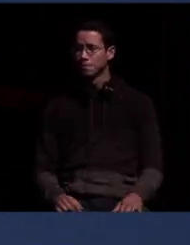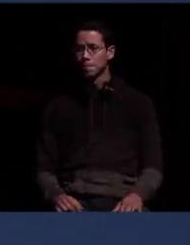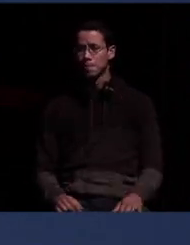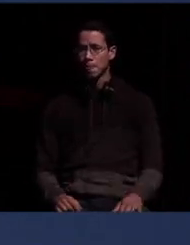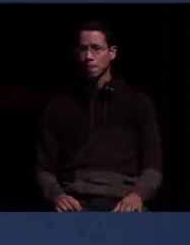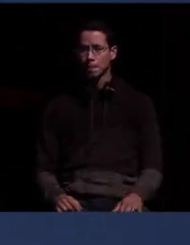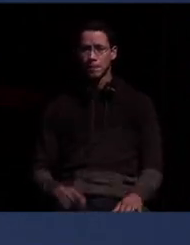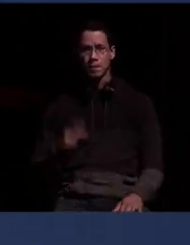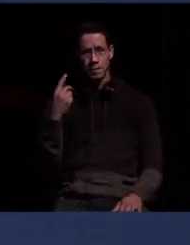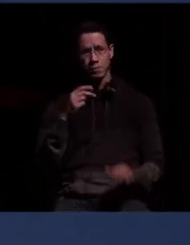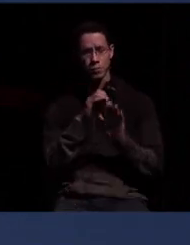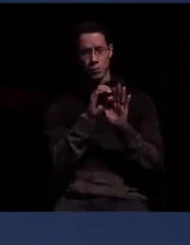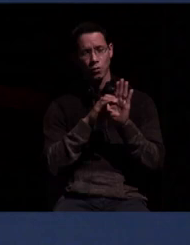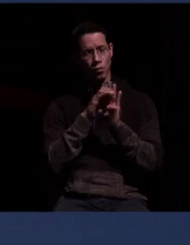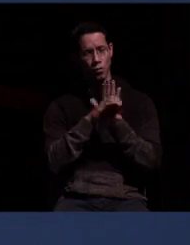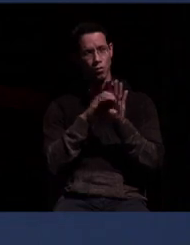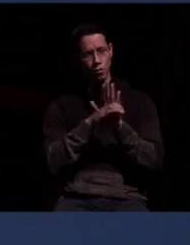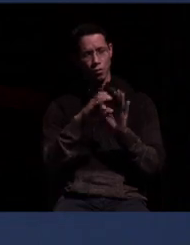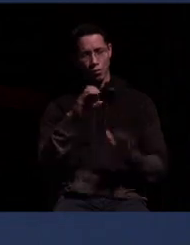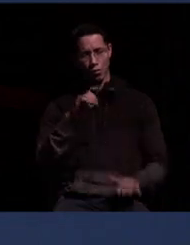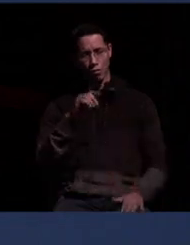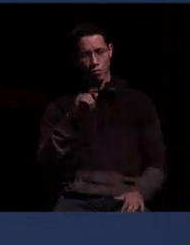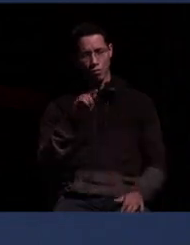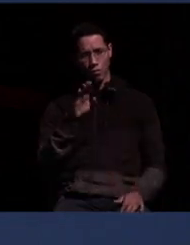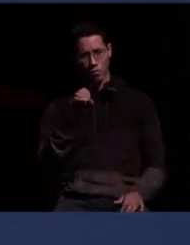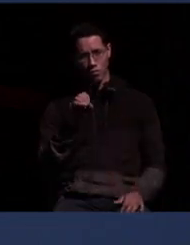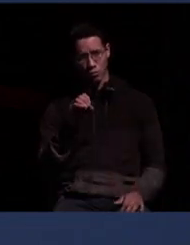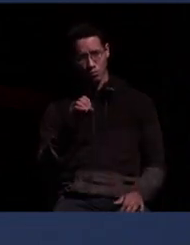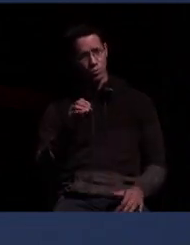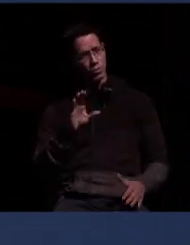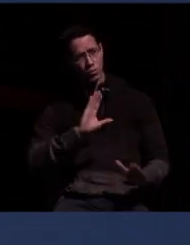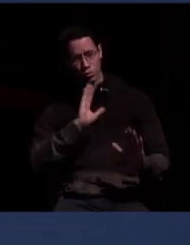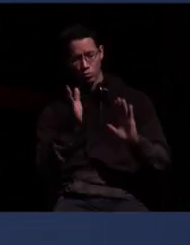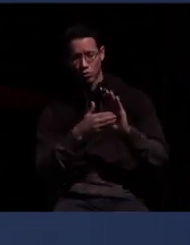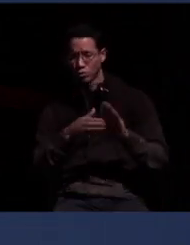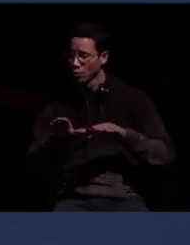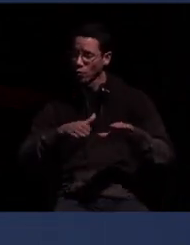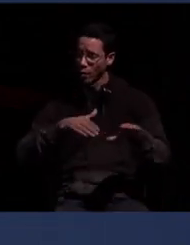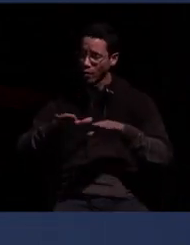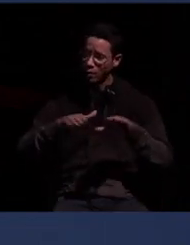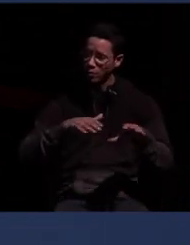We need to be always watchful of every movements, of every calls,